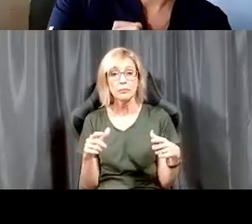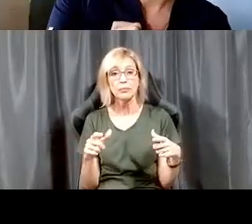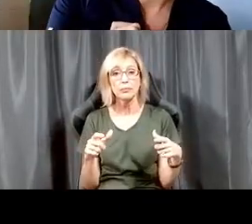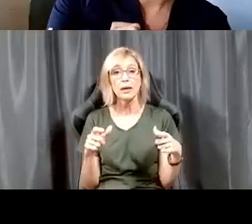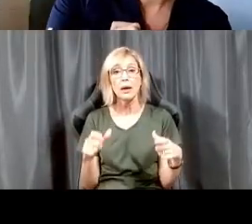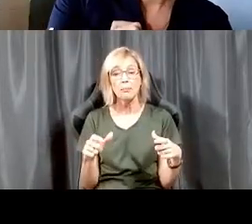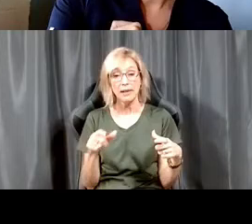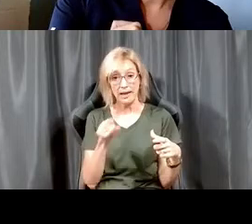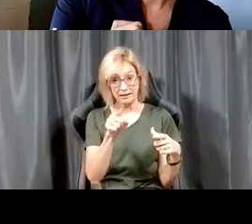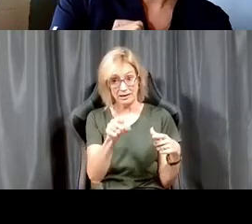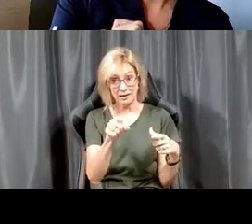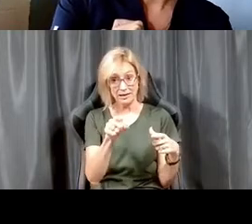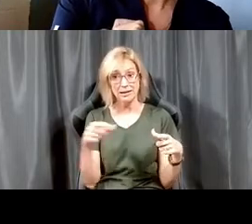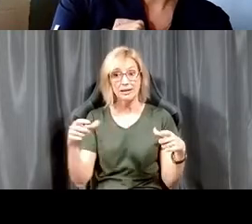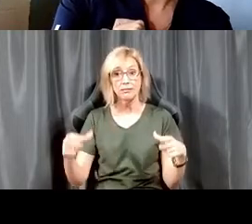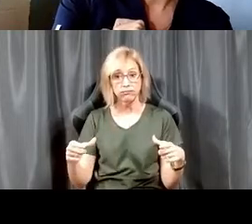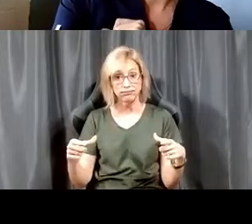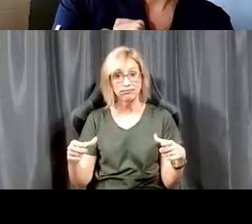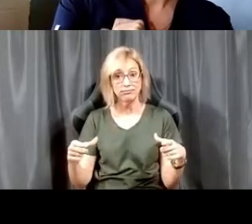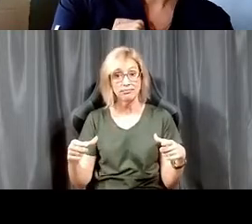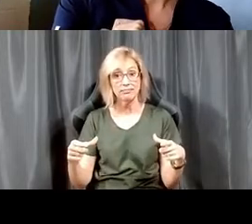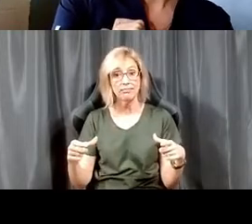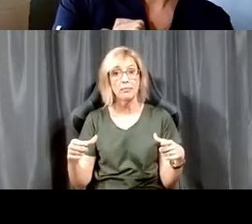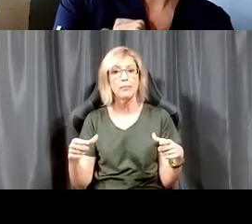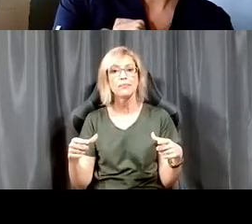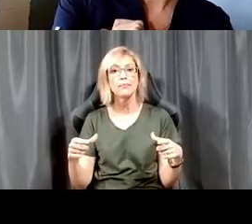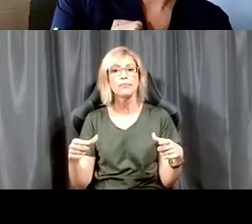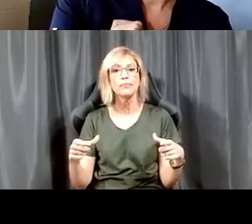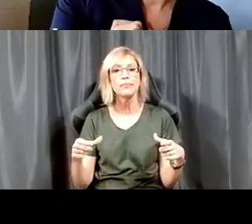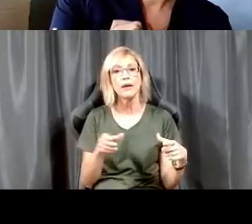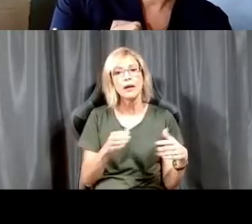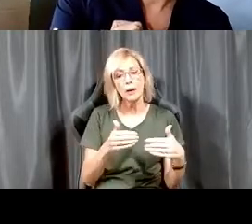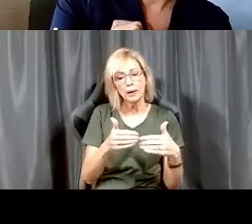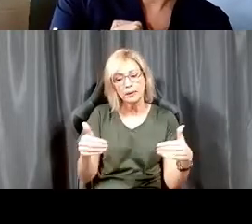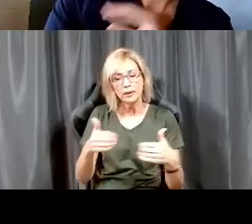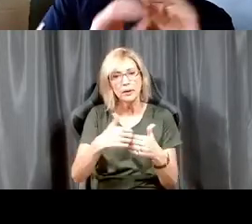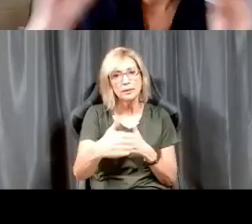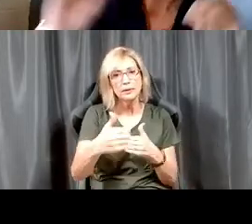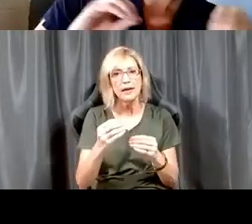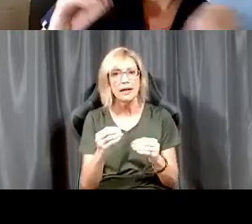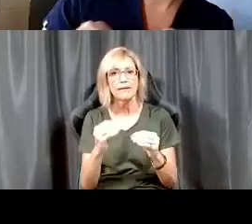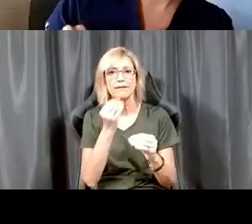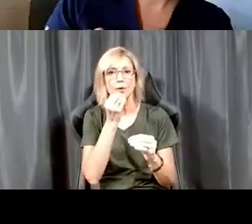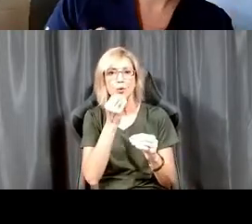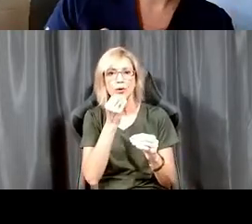four, but having plates that have sections in it. Right? To separate the foods.